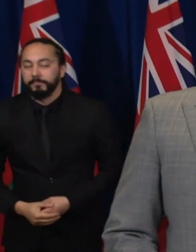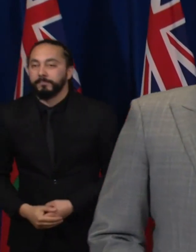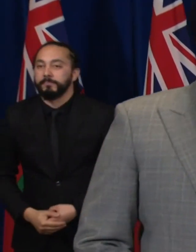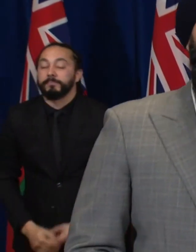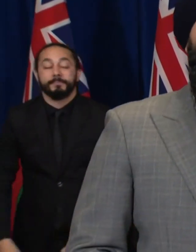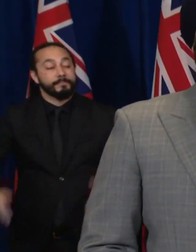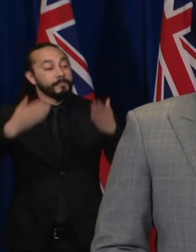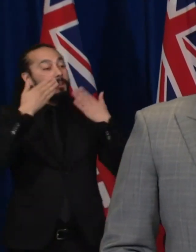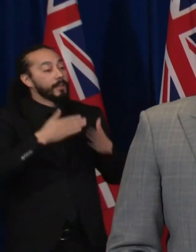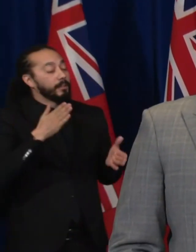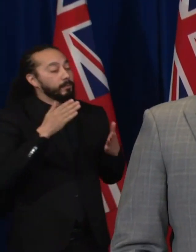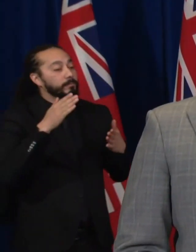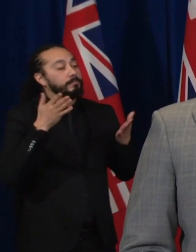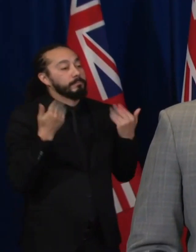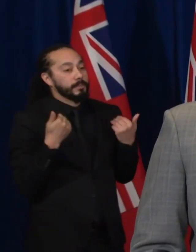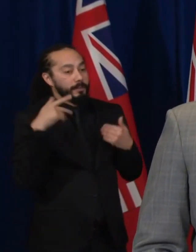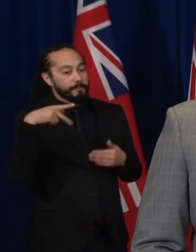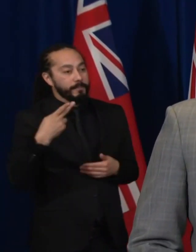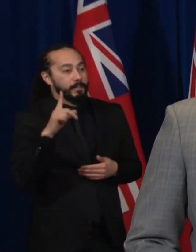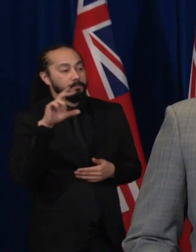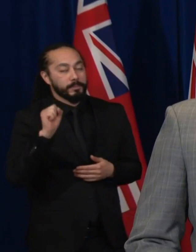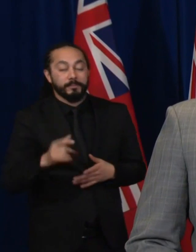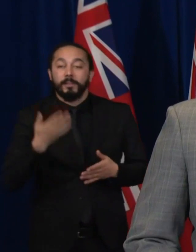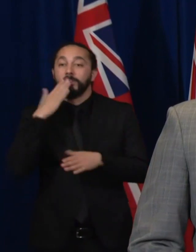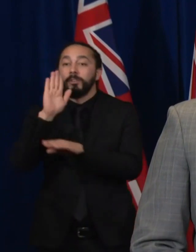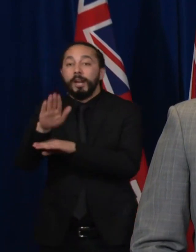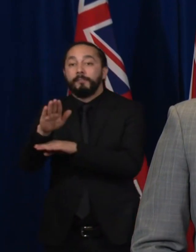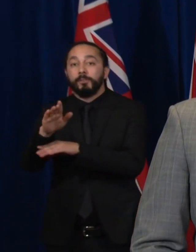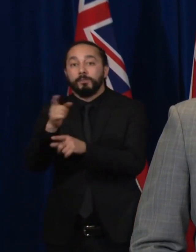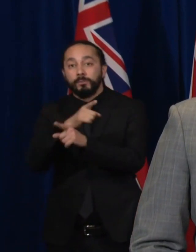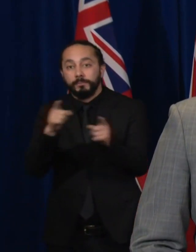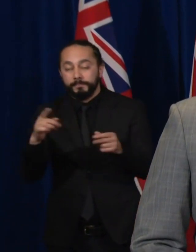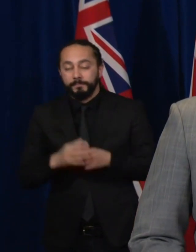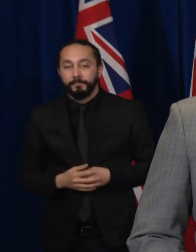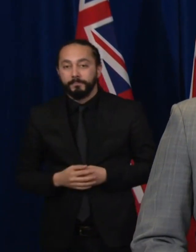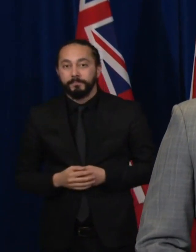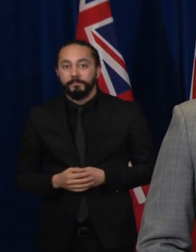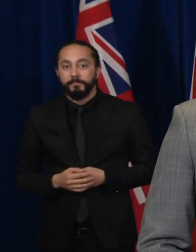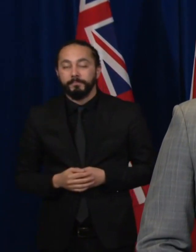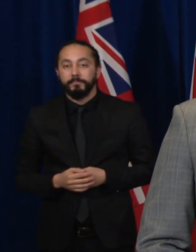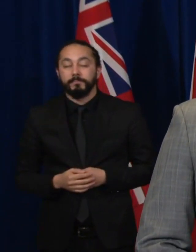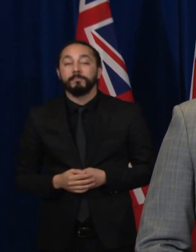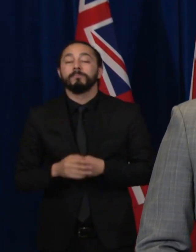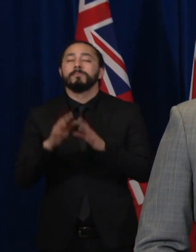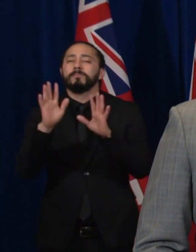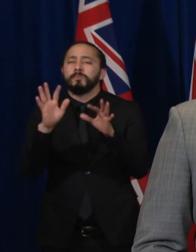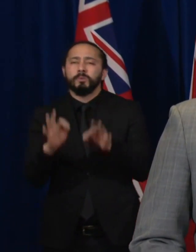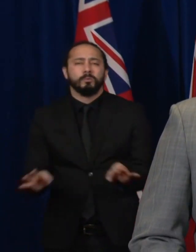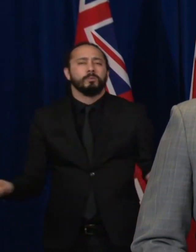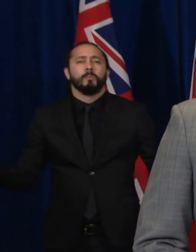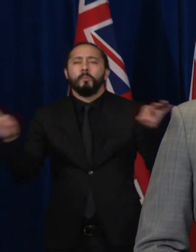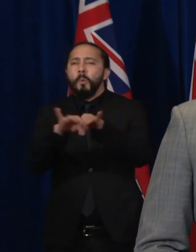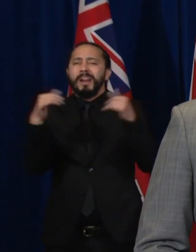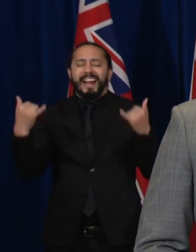and so dedicated, can long endure. Thank you, Minister Phillips. Good afternoon, everyone. It's never been more important to keep the lines We are met on a great battle field of that war. of communication with our small business community open.